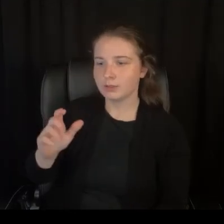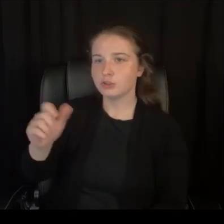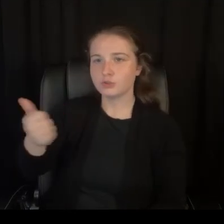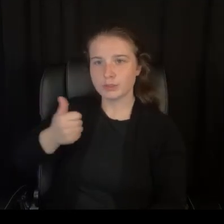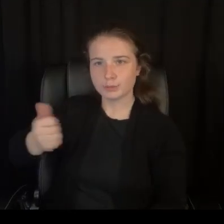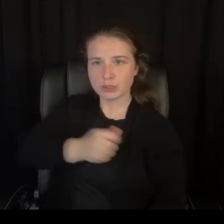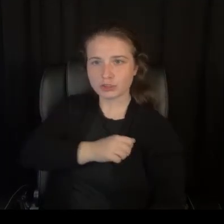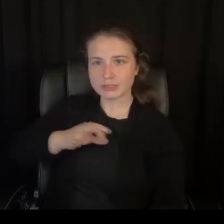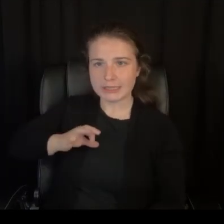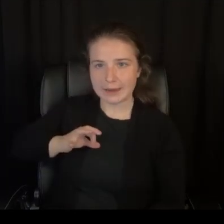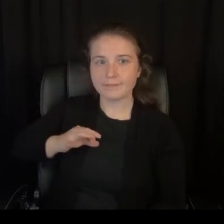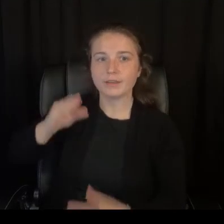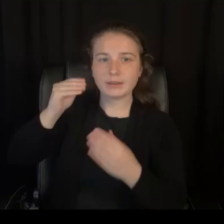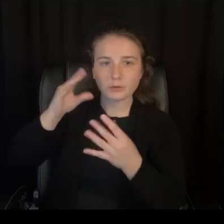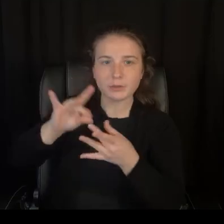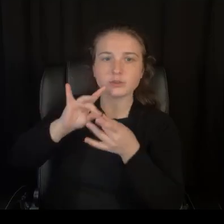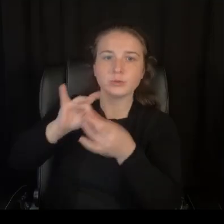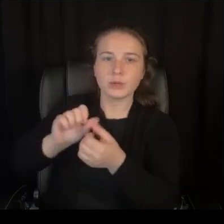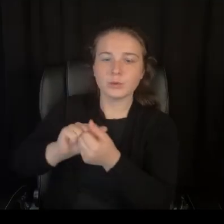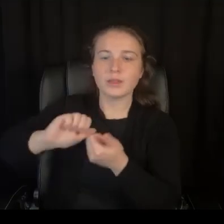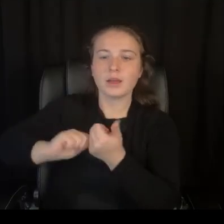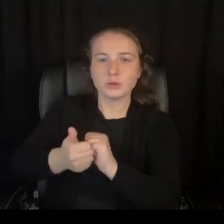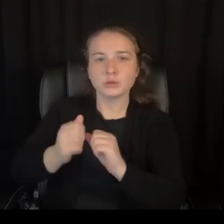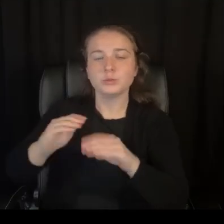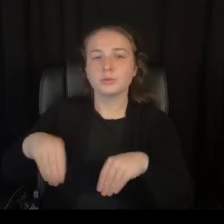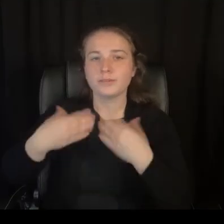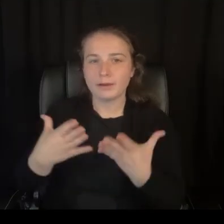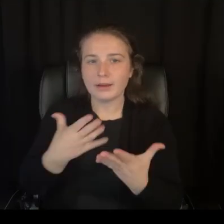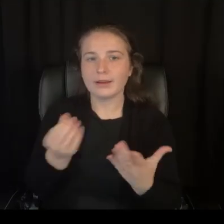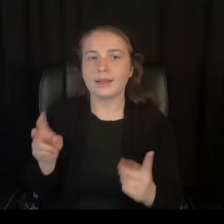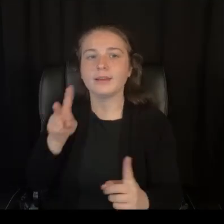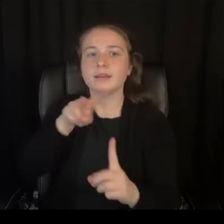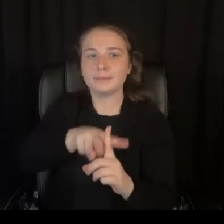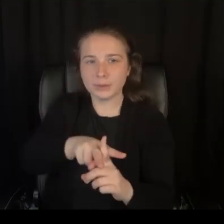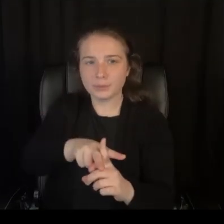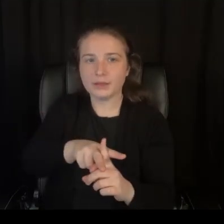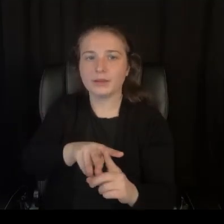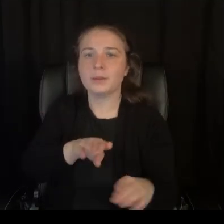transportation staff information about how to provide and implement the behavior